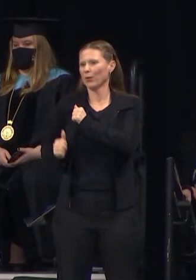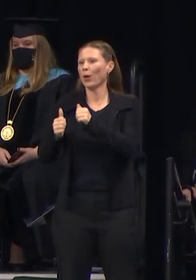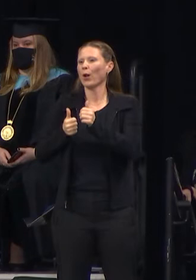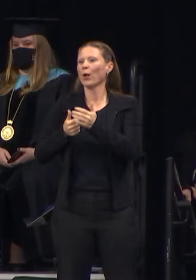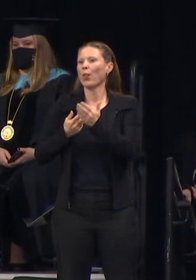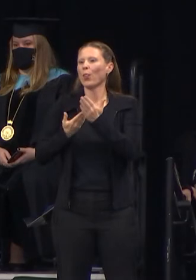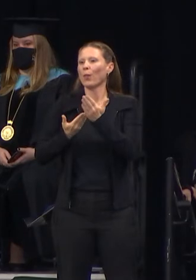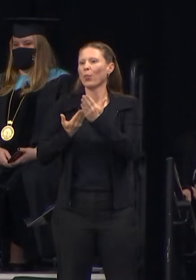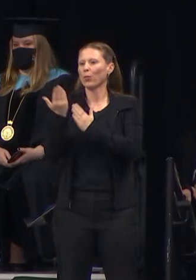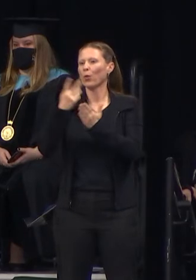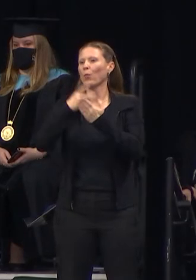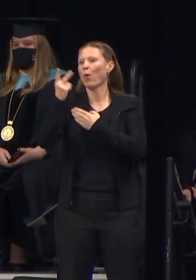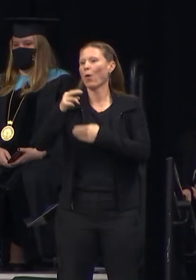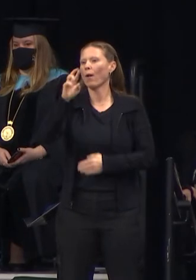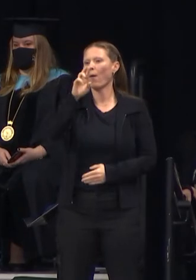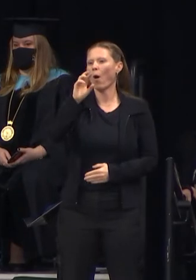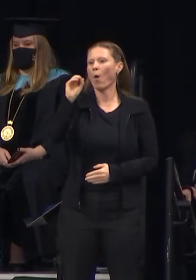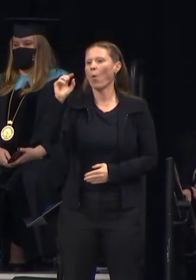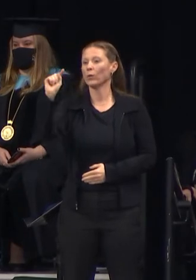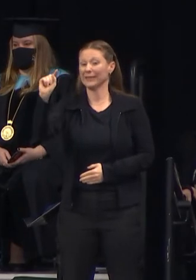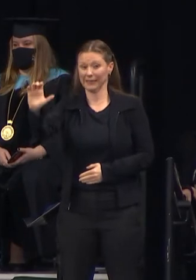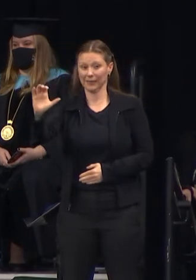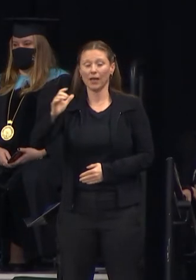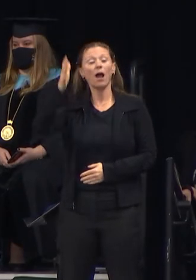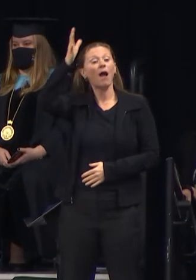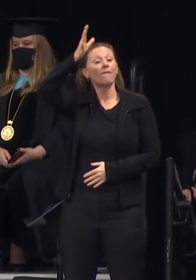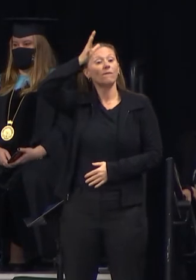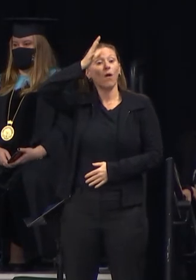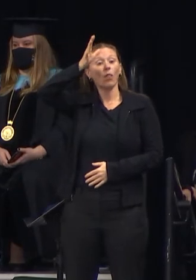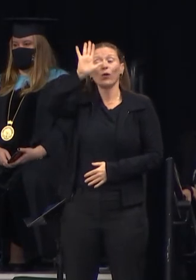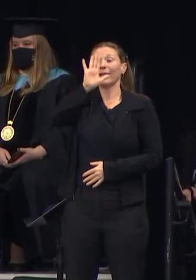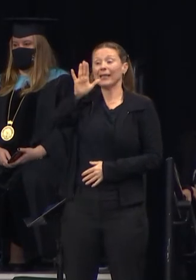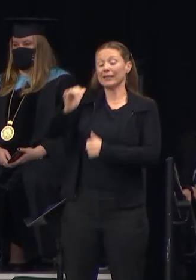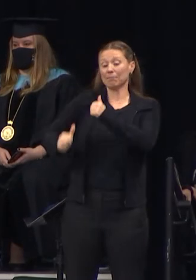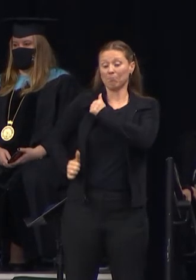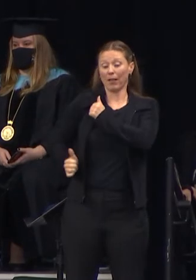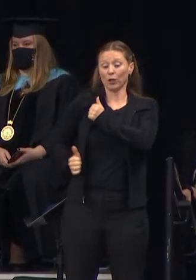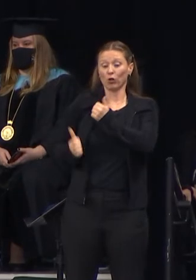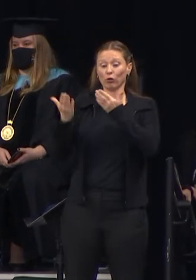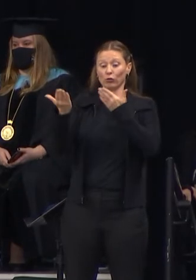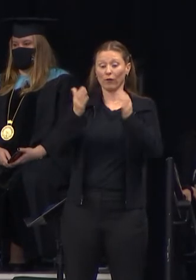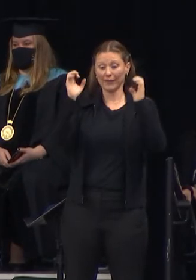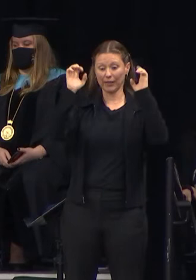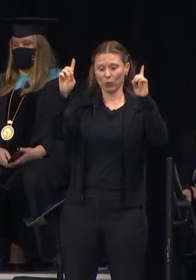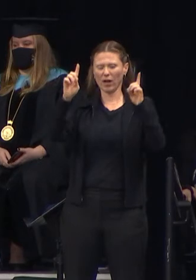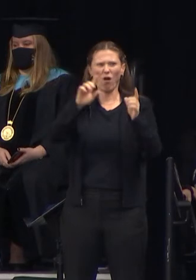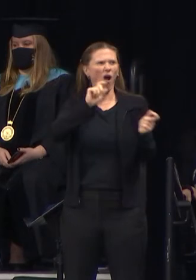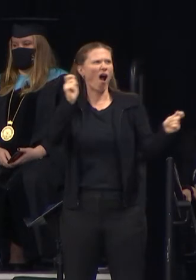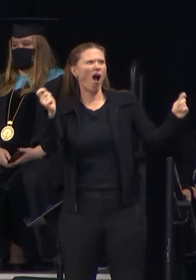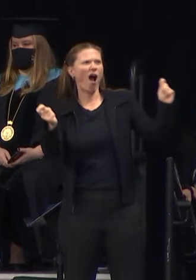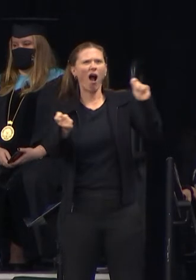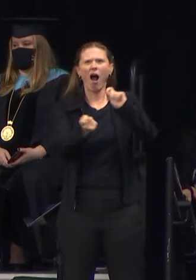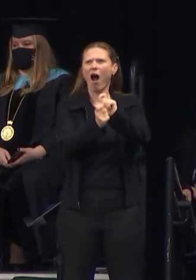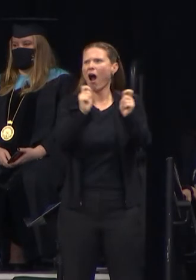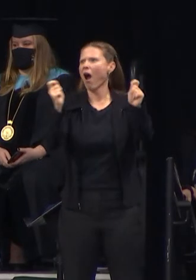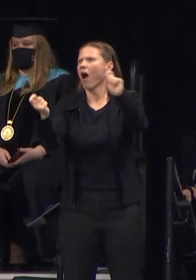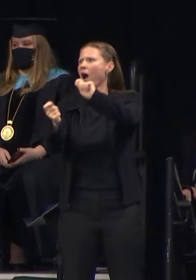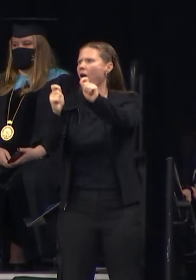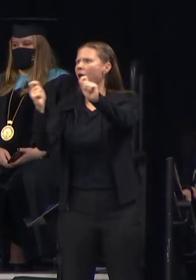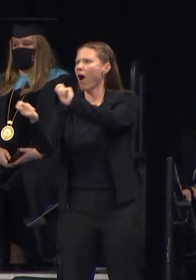I remember how my father's military service and education was transformative in so many ways for our family.